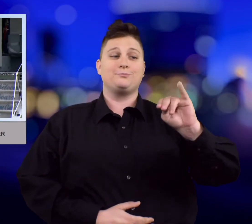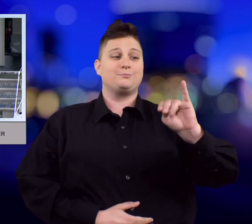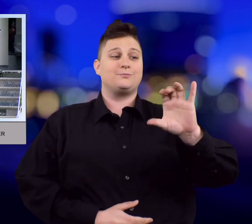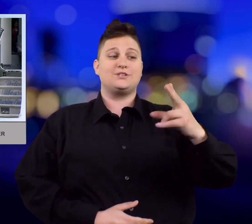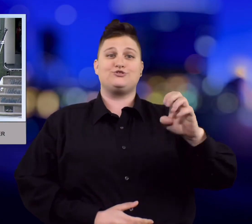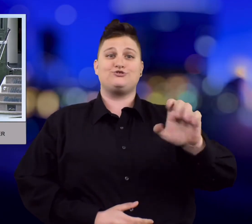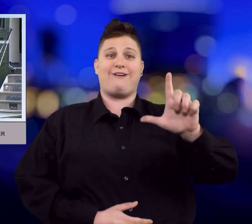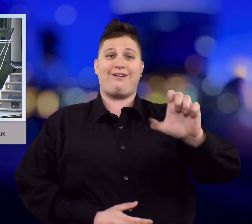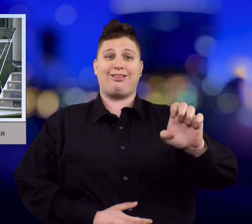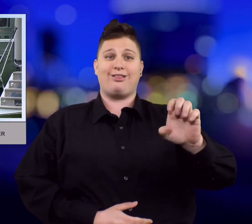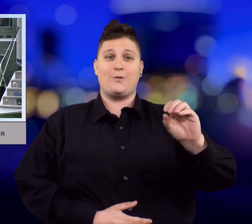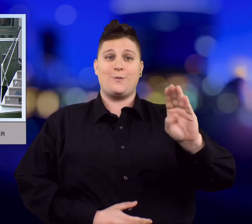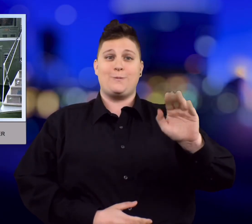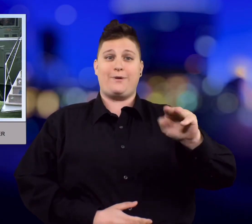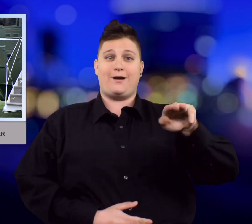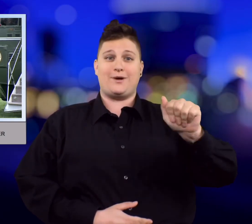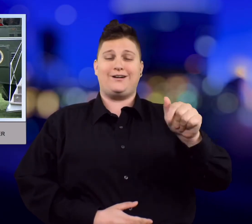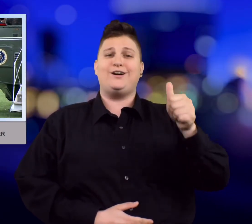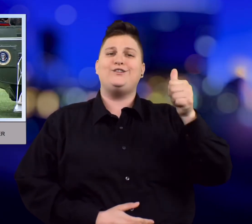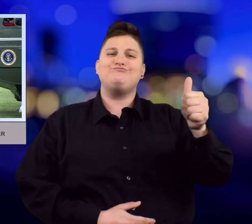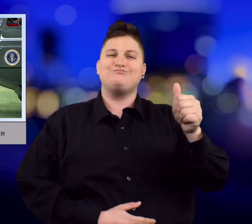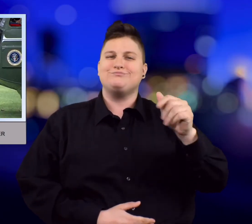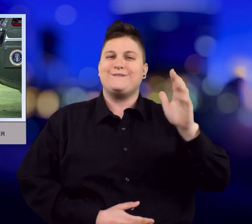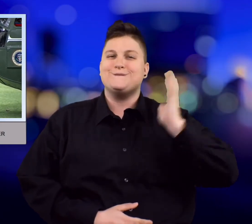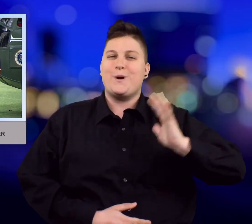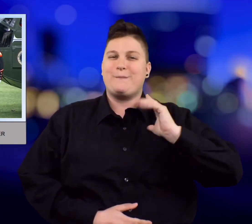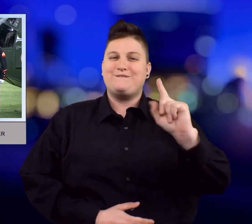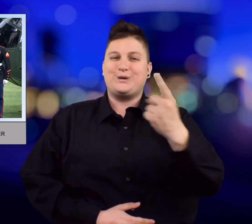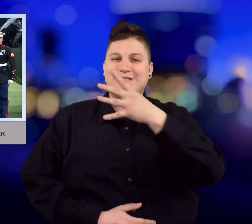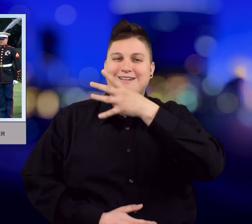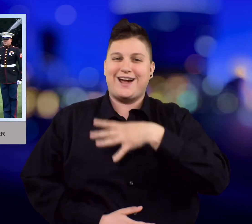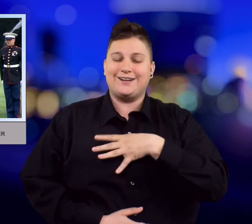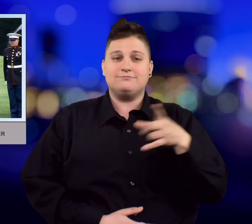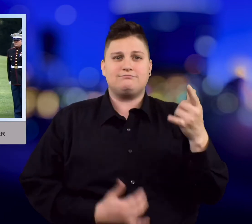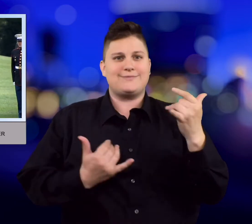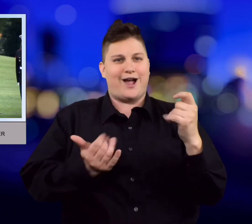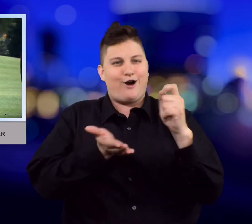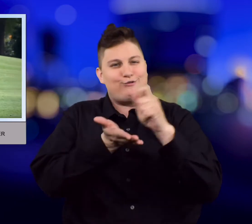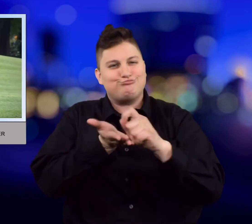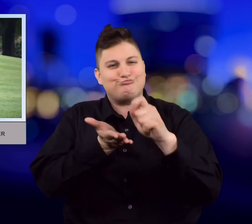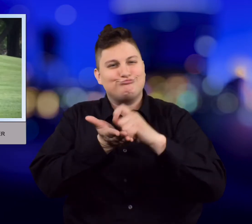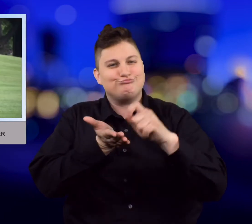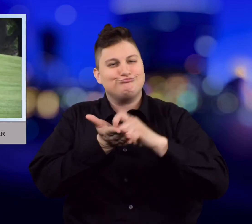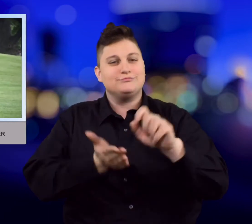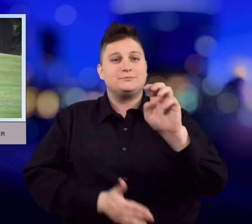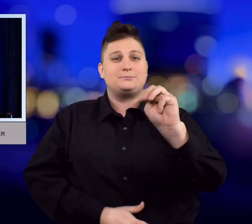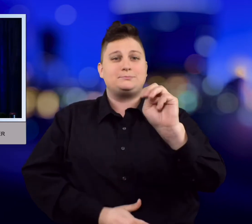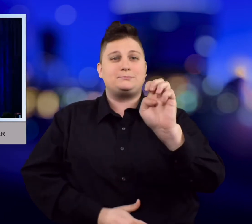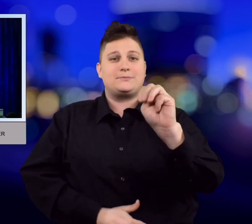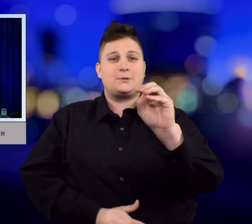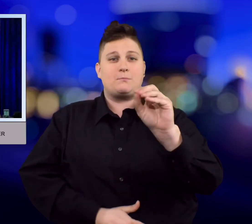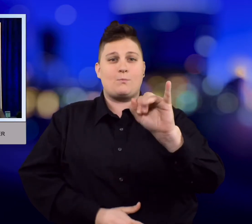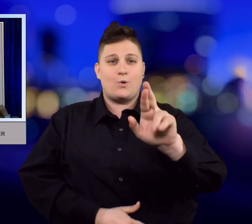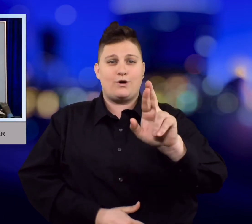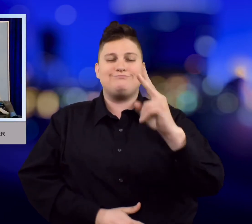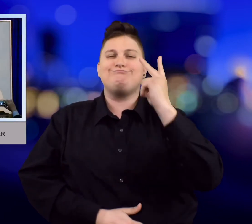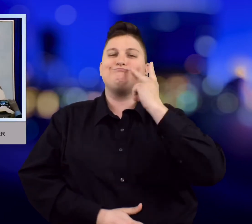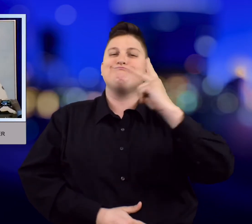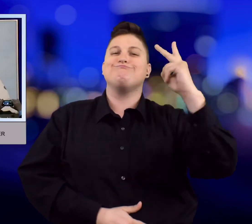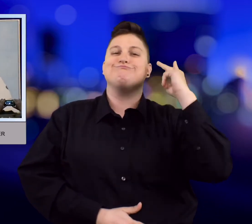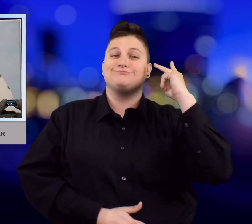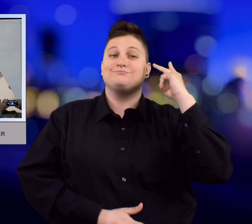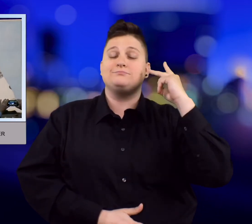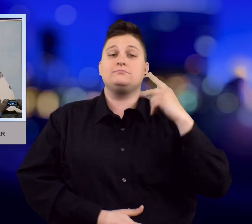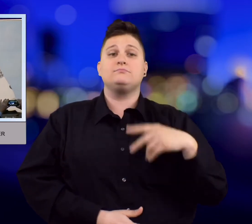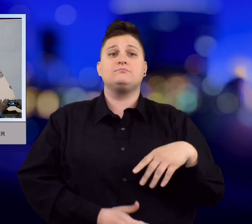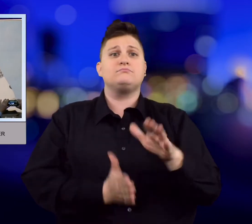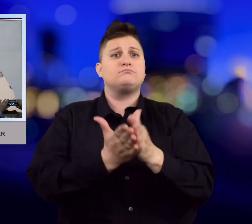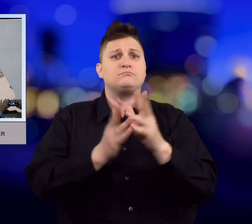Former First Lady Michelle Obama is working on a memoir.